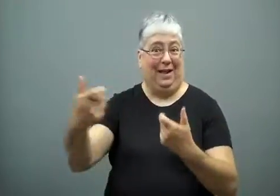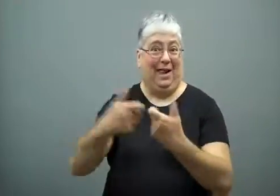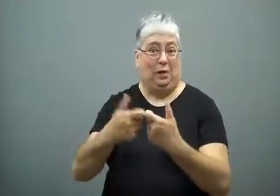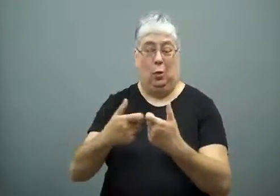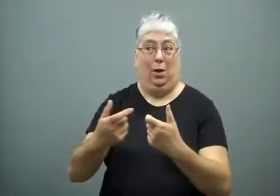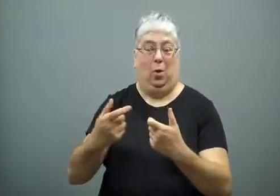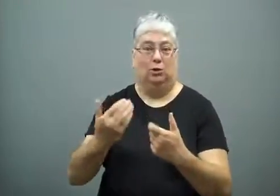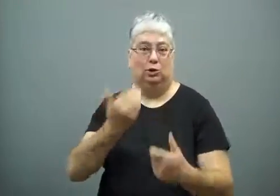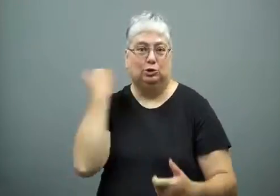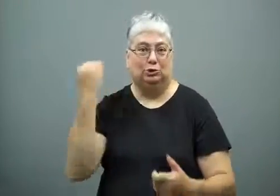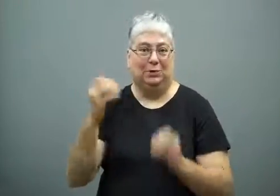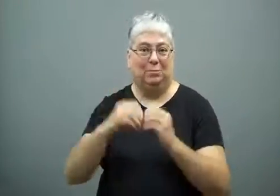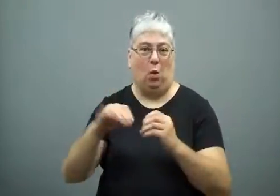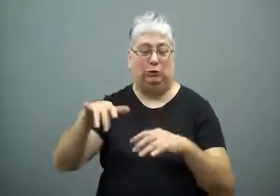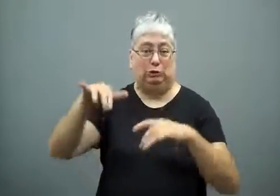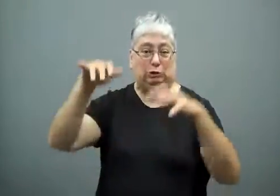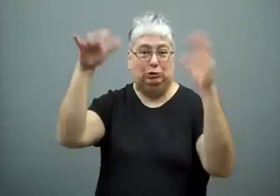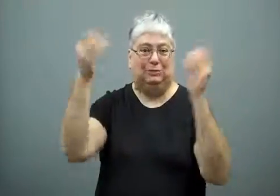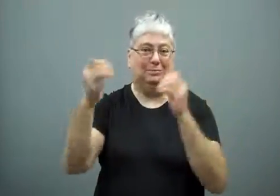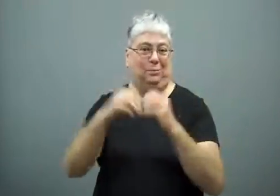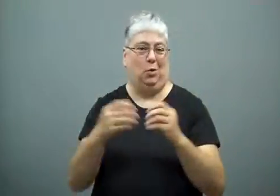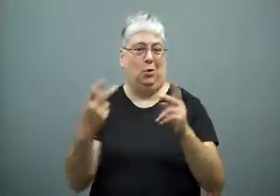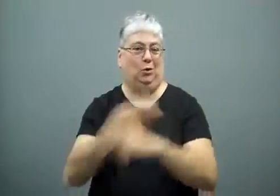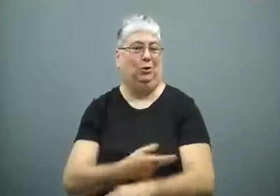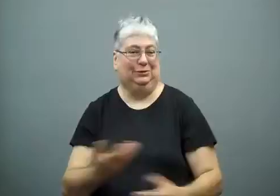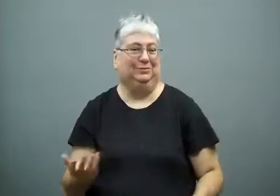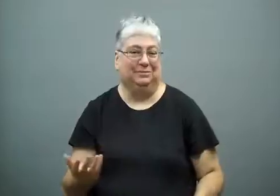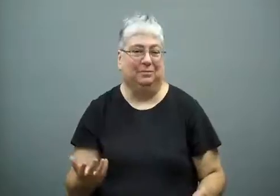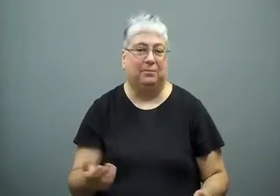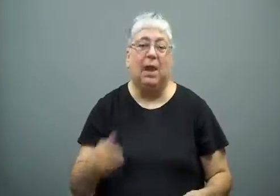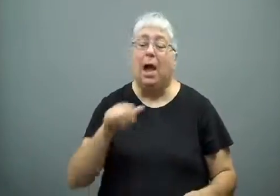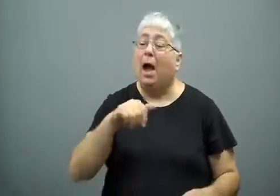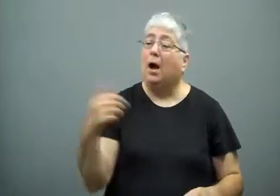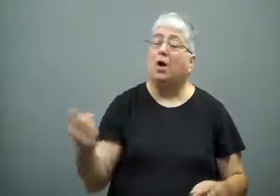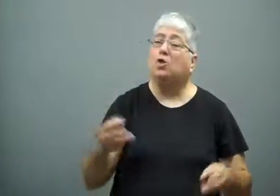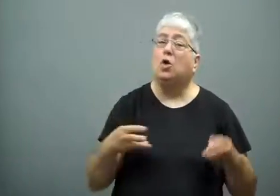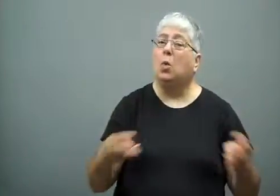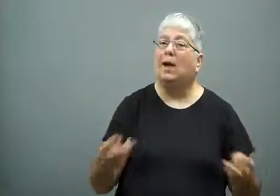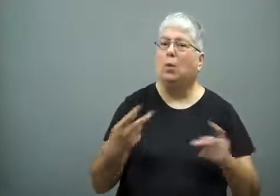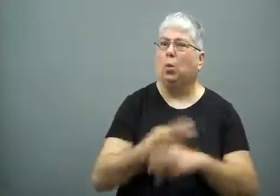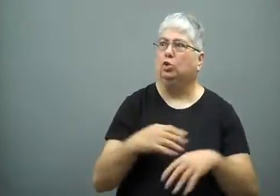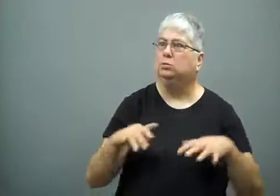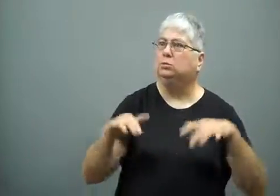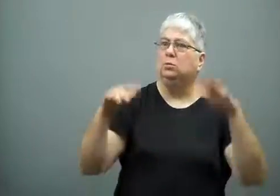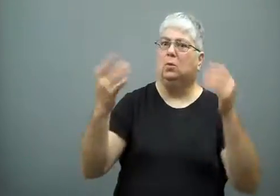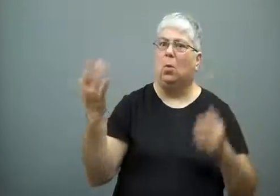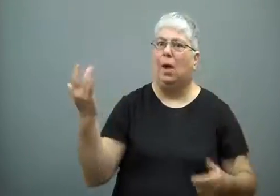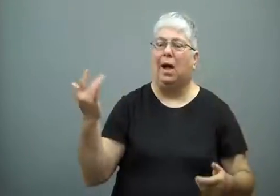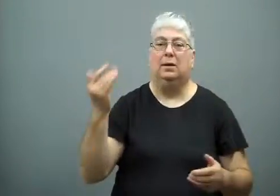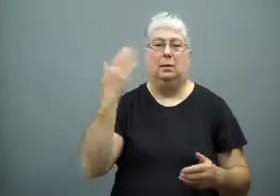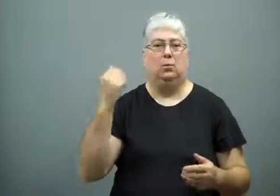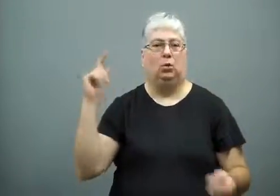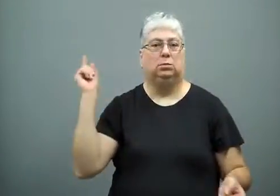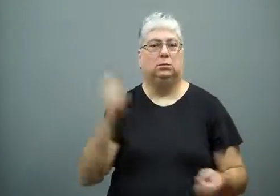the production of which increases emissions.